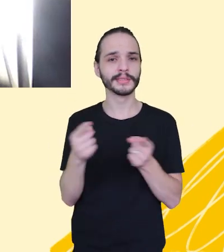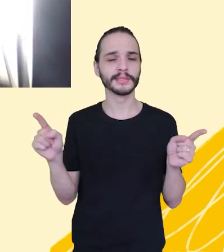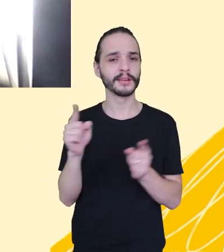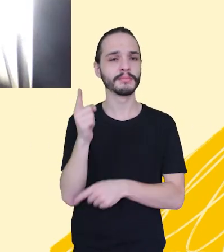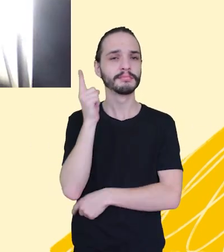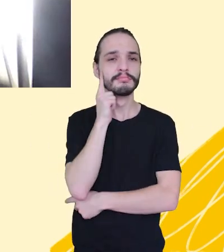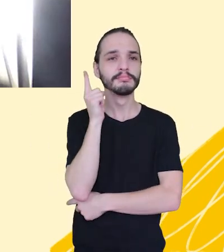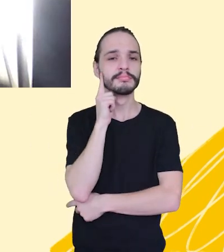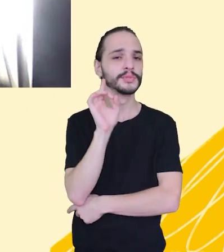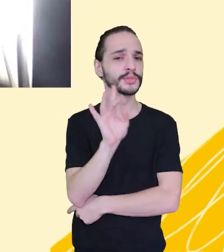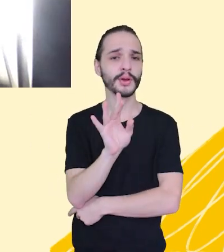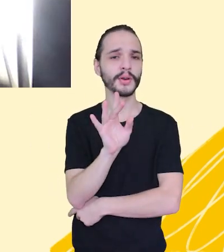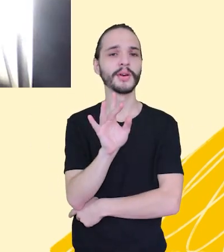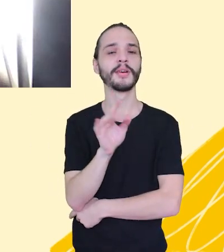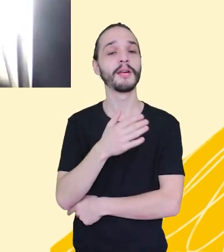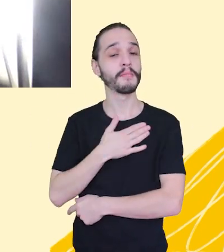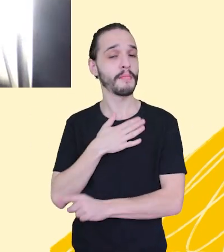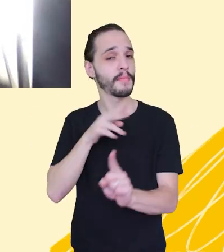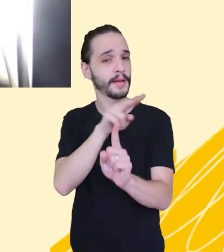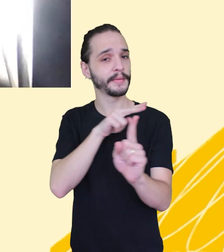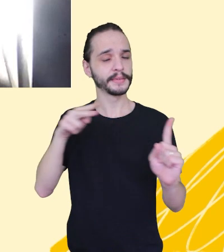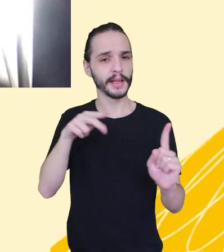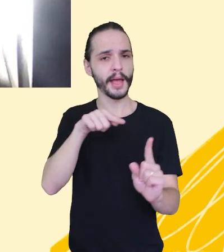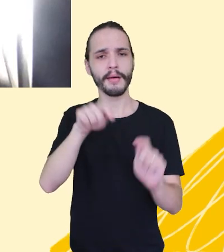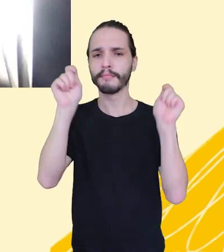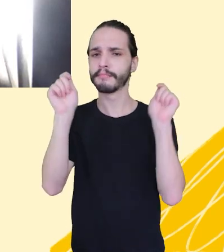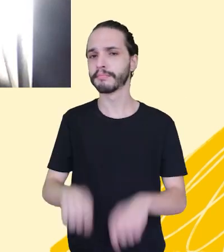to give the music really the weight that it has.